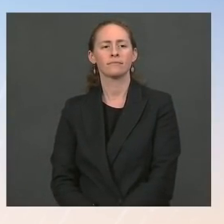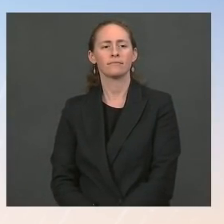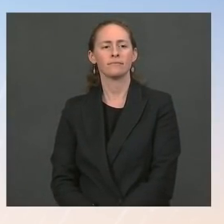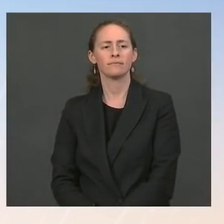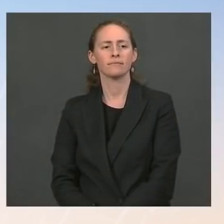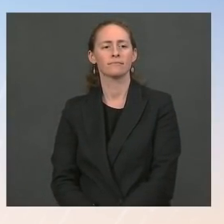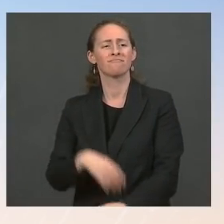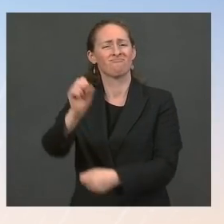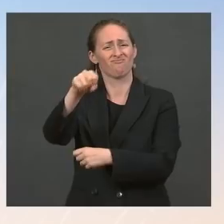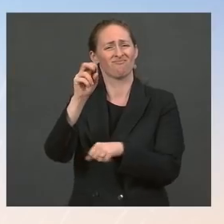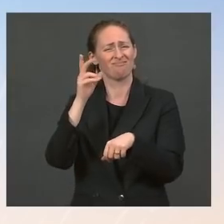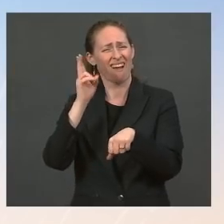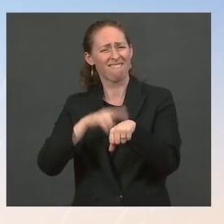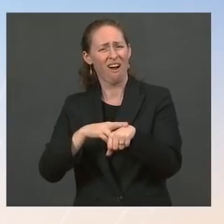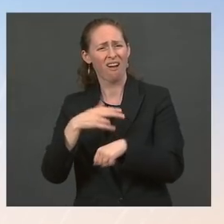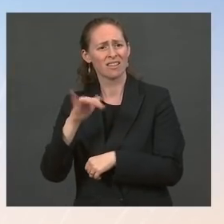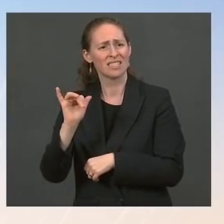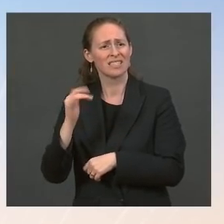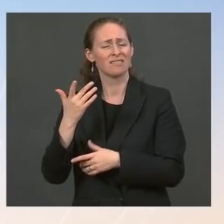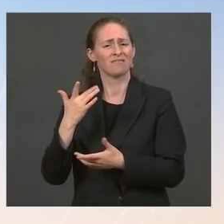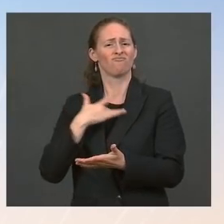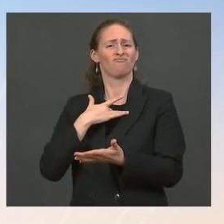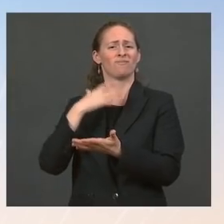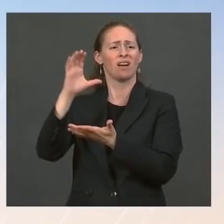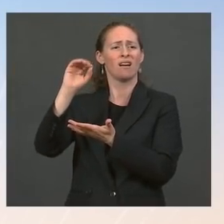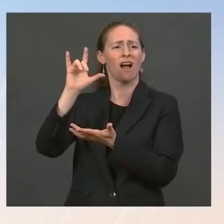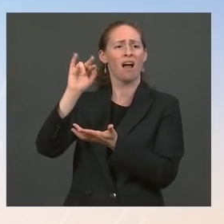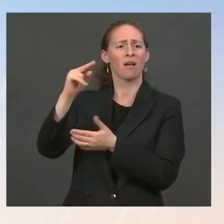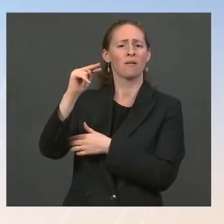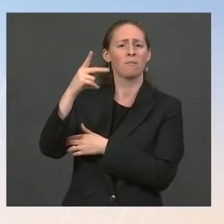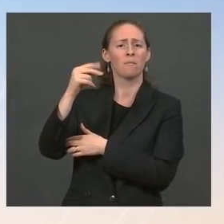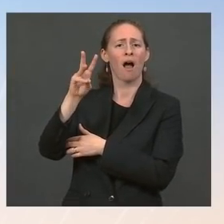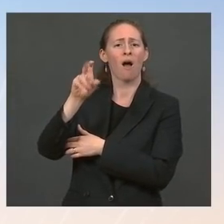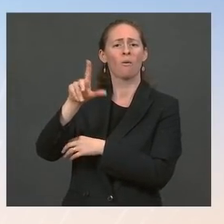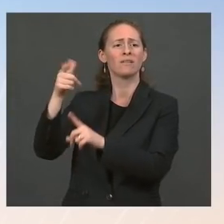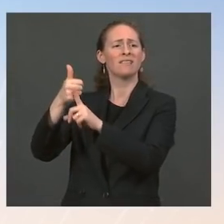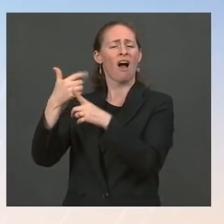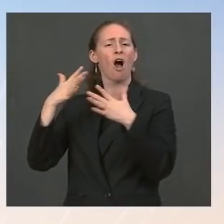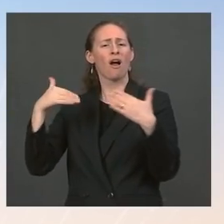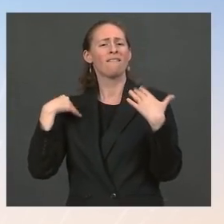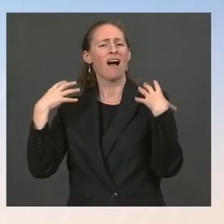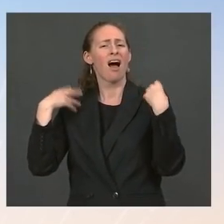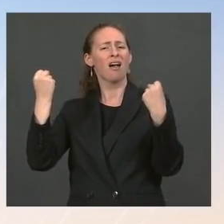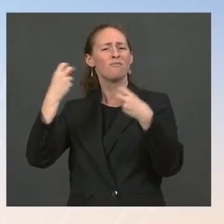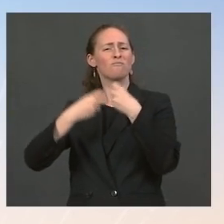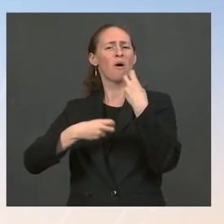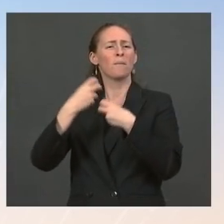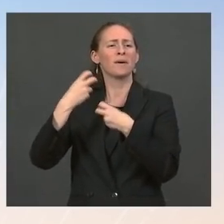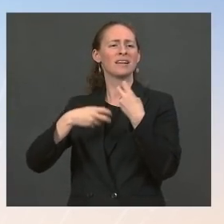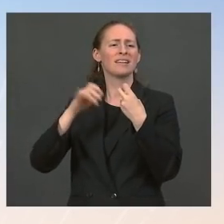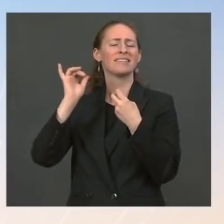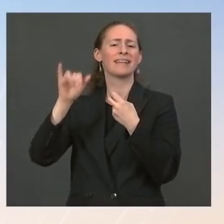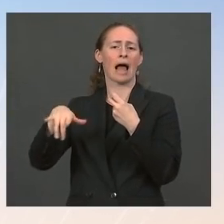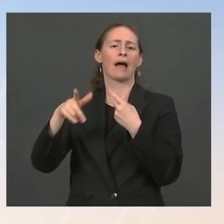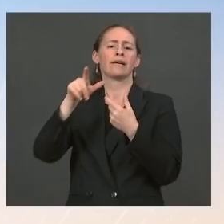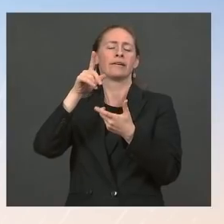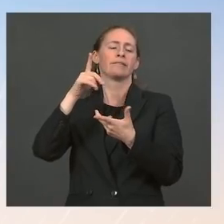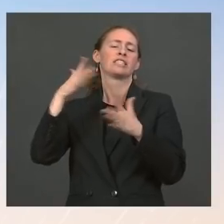that underlying health issues, fighting other diseases is something that can lead to greater risk. The Press: And the administration,